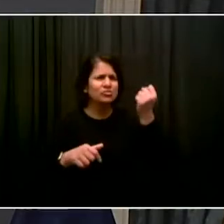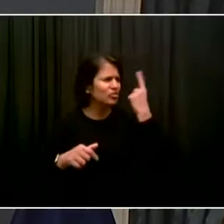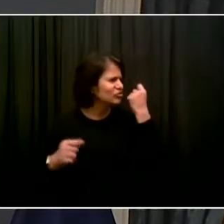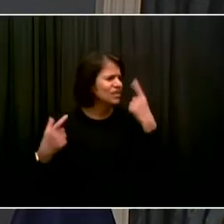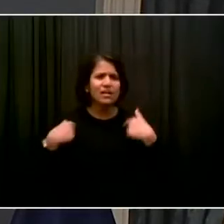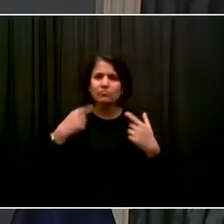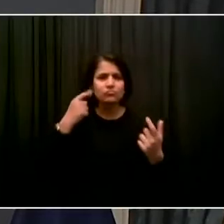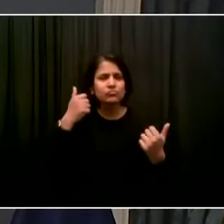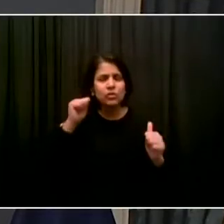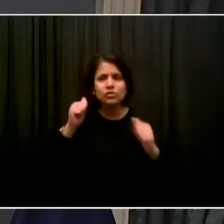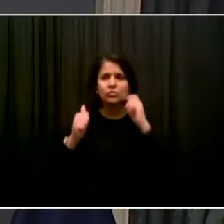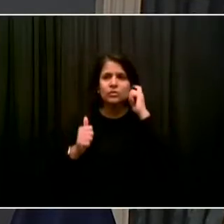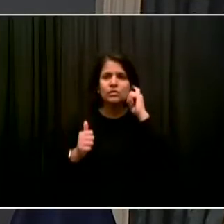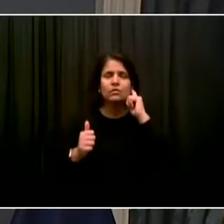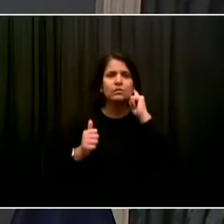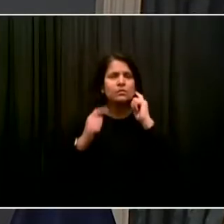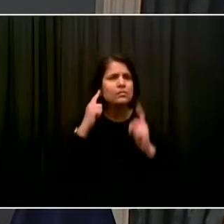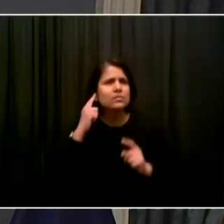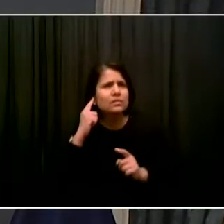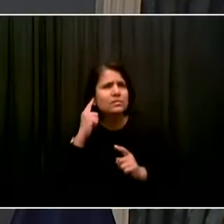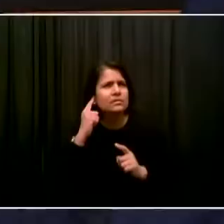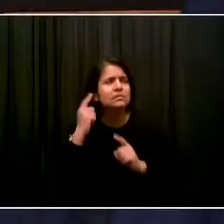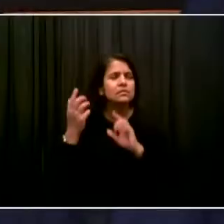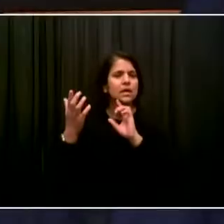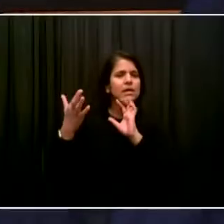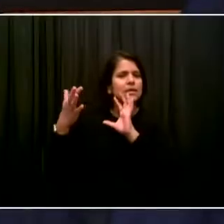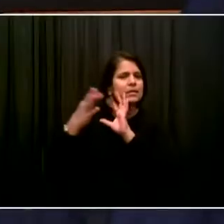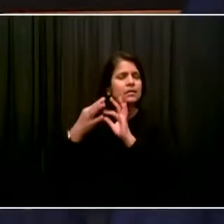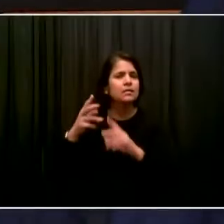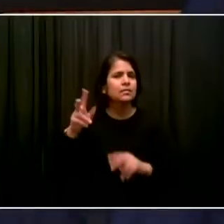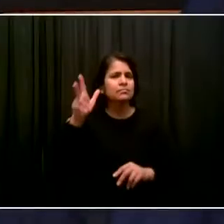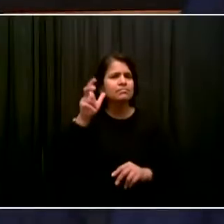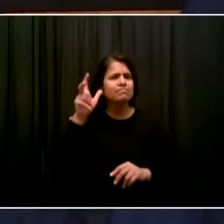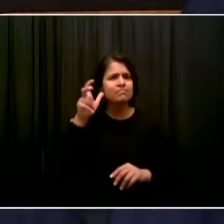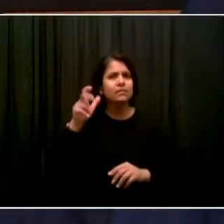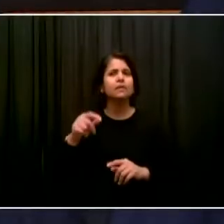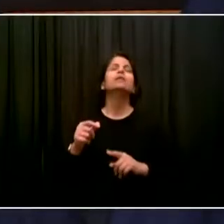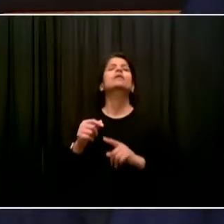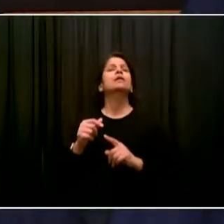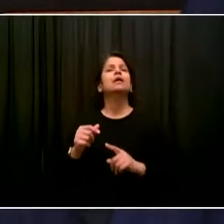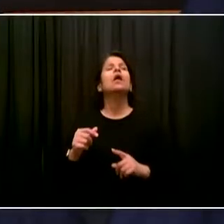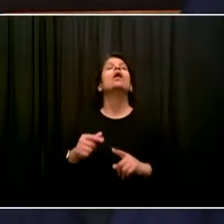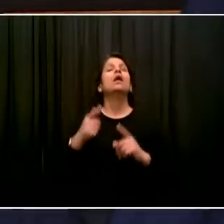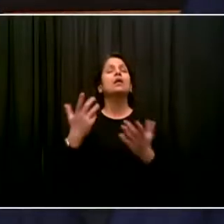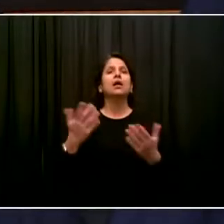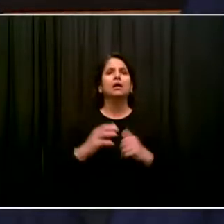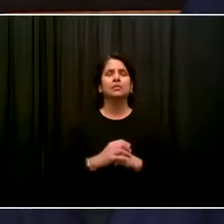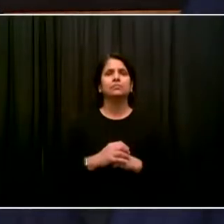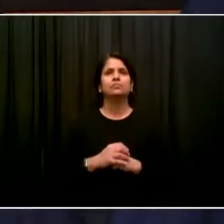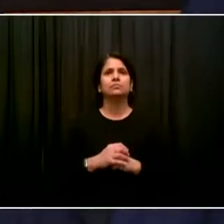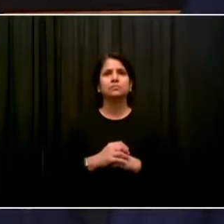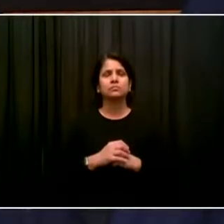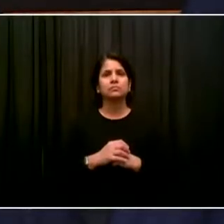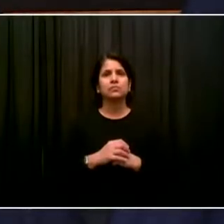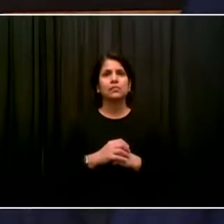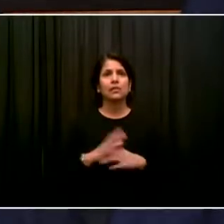YOU ARE BREAKING UP, DID